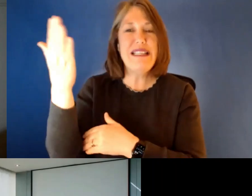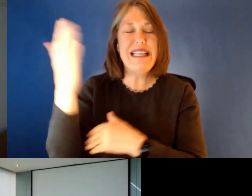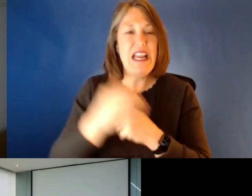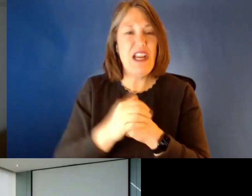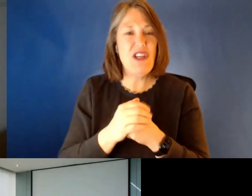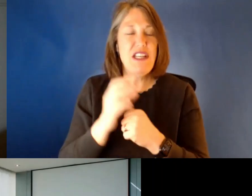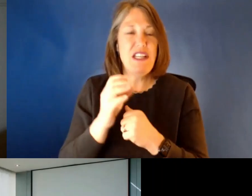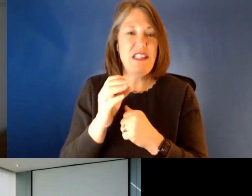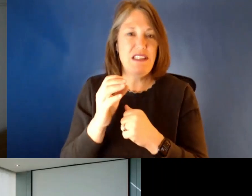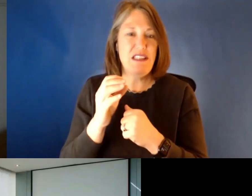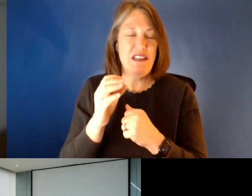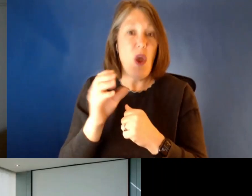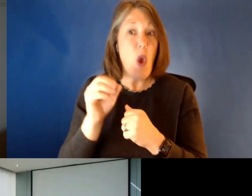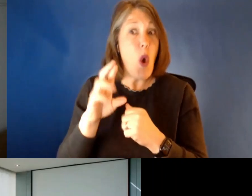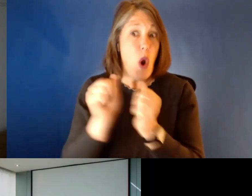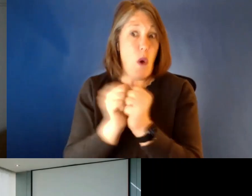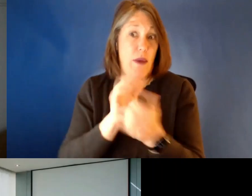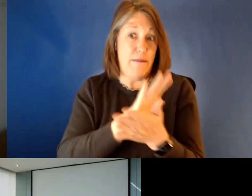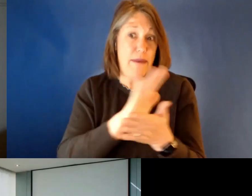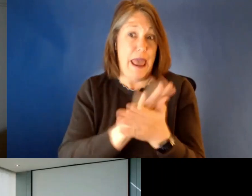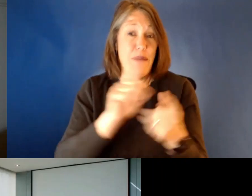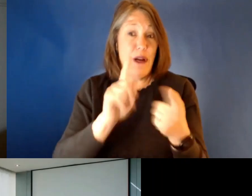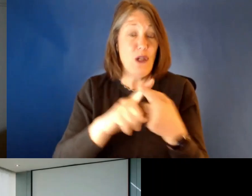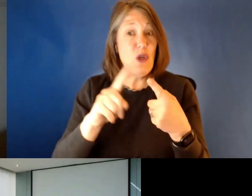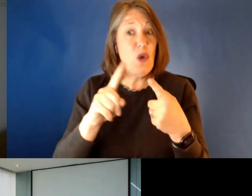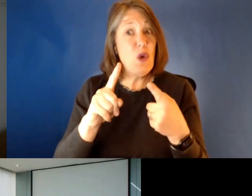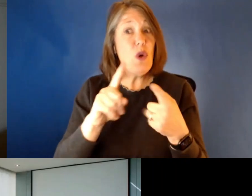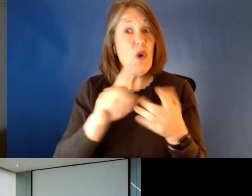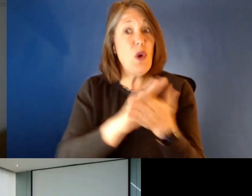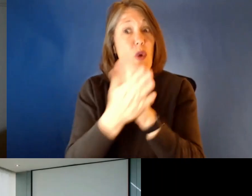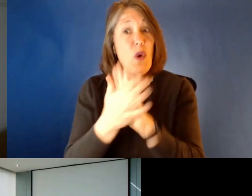papers 06:16:35 to create presentation and the gallery,